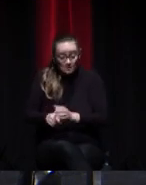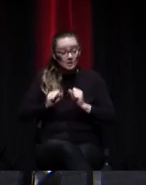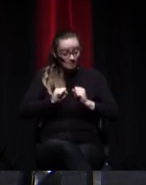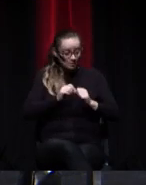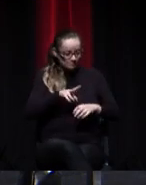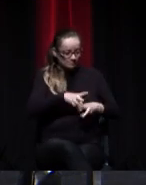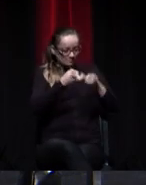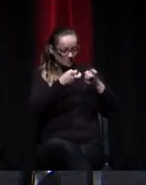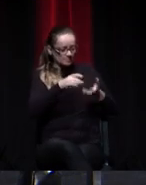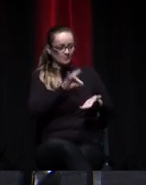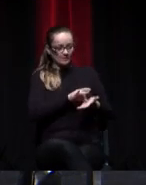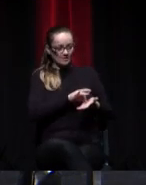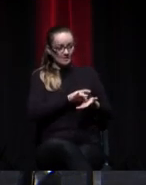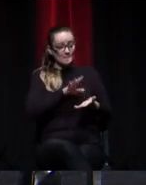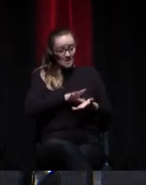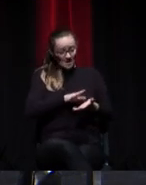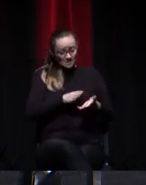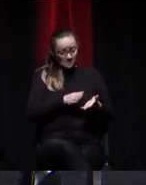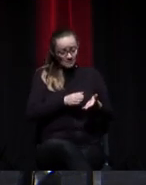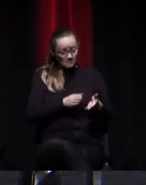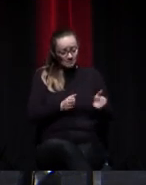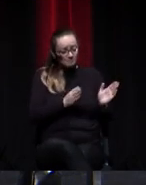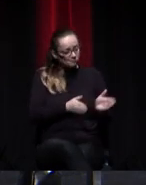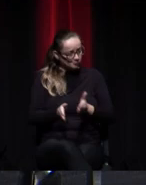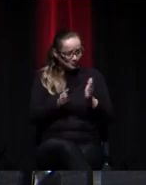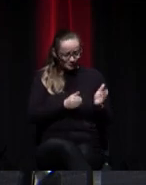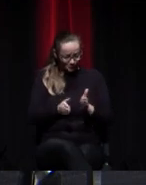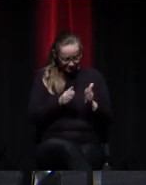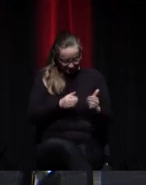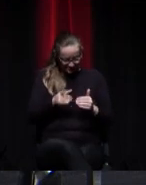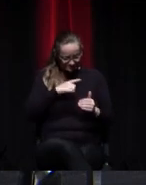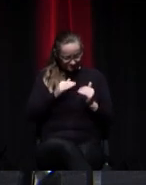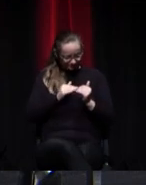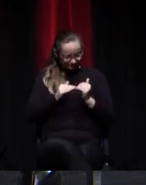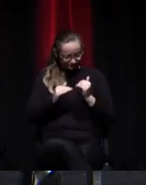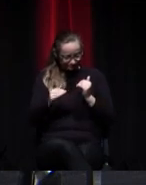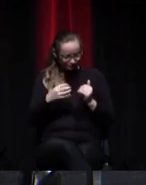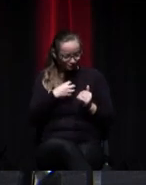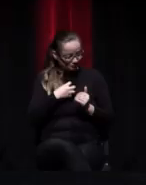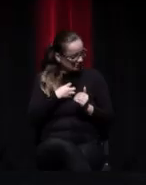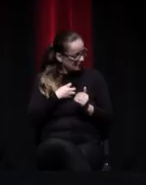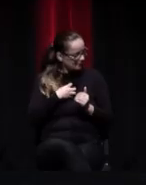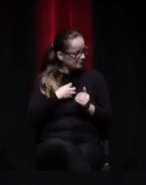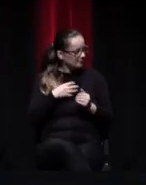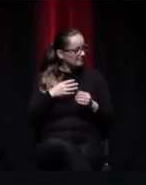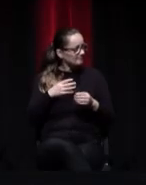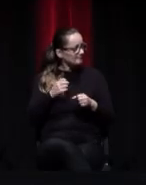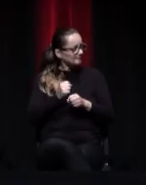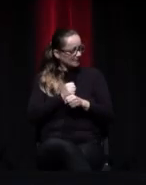But producing a line of reconstruction of the past